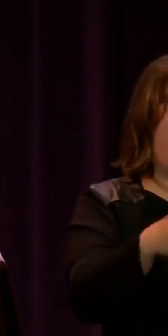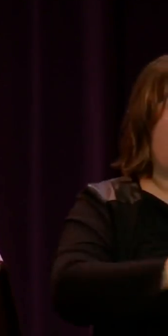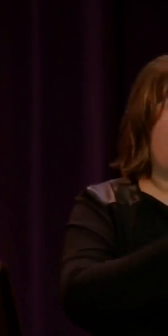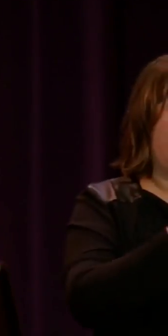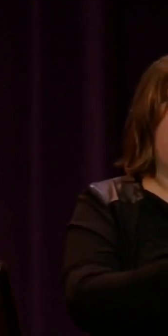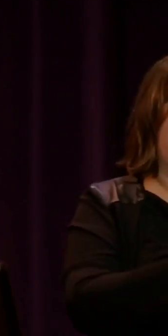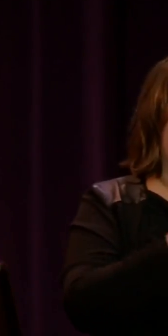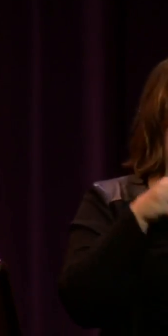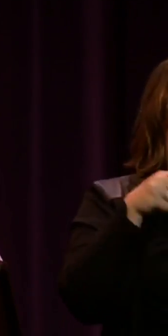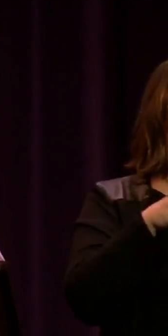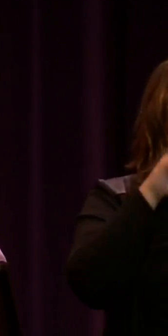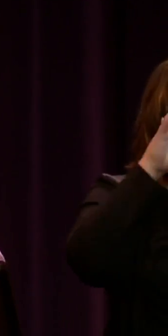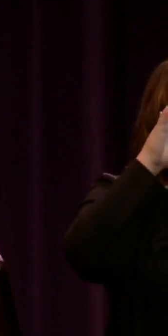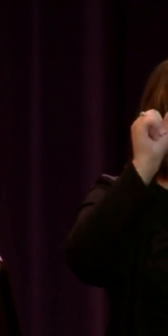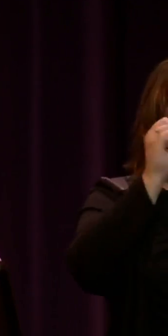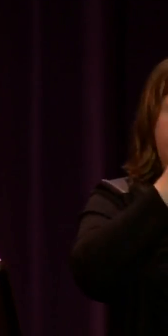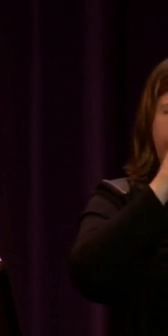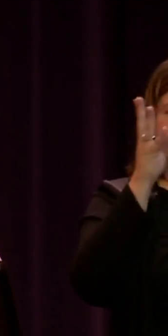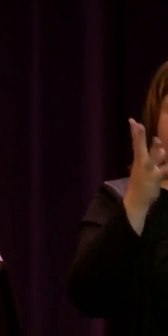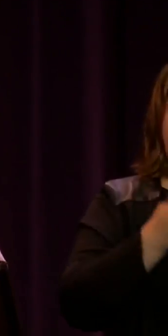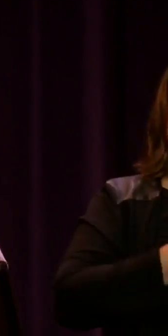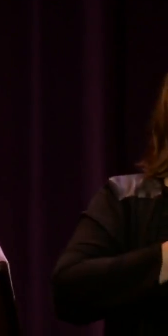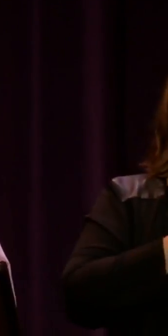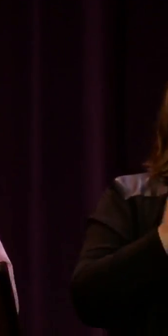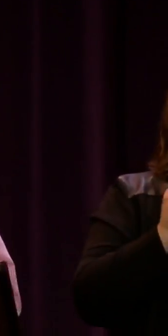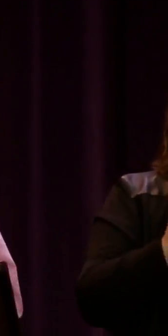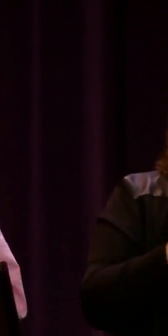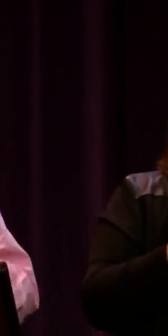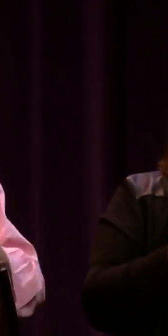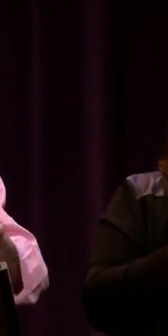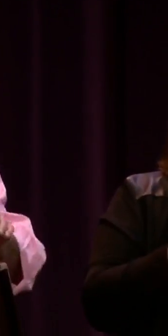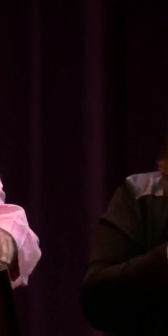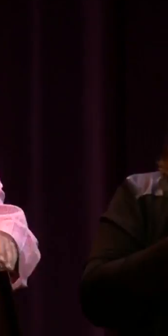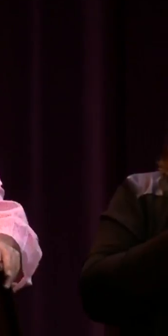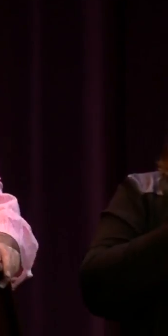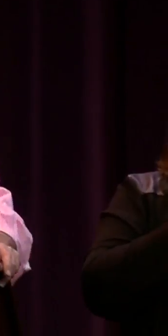THIS PRESIDENT HAS IGNORED US. HAS TAKEN US FOR GRANTED EVEN